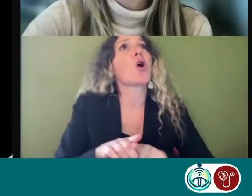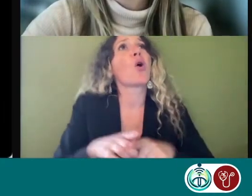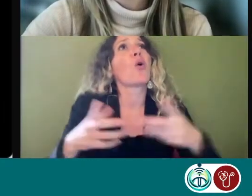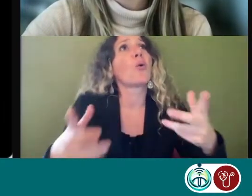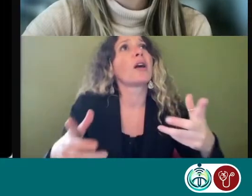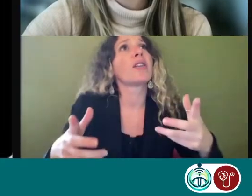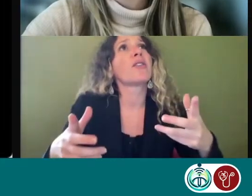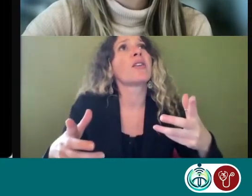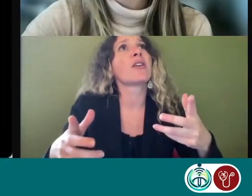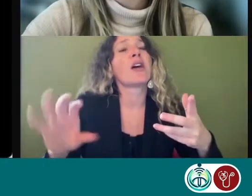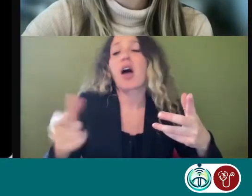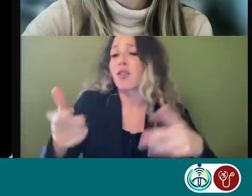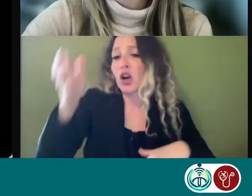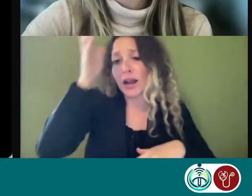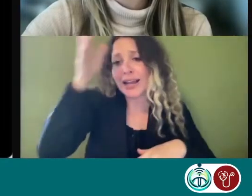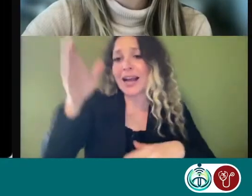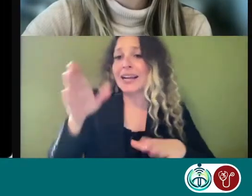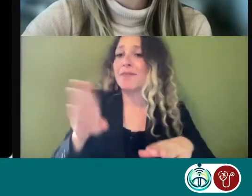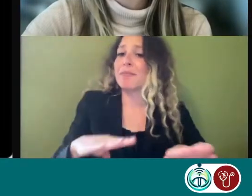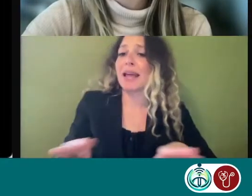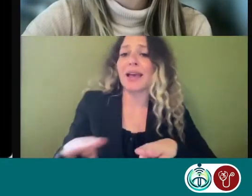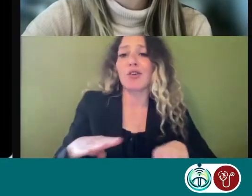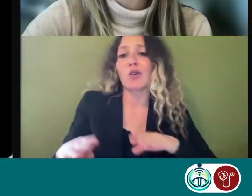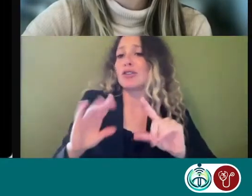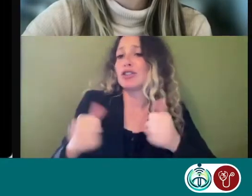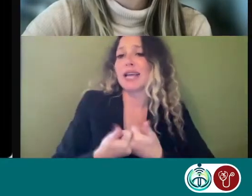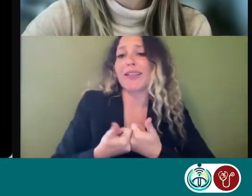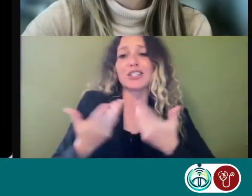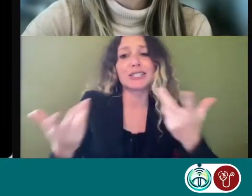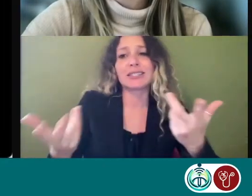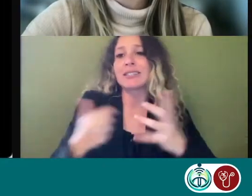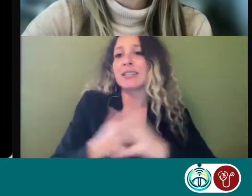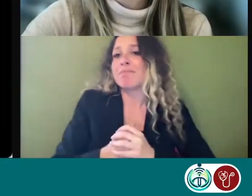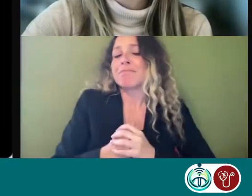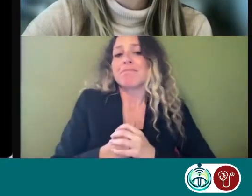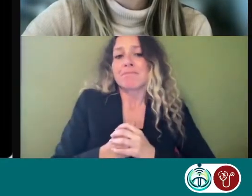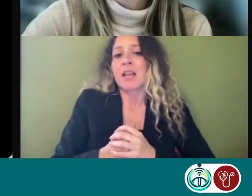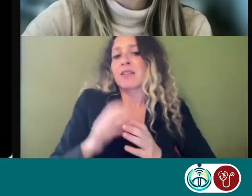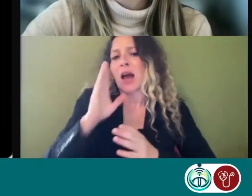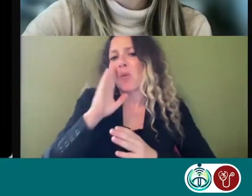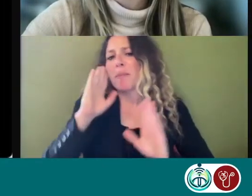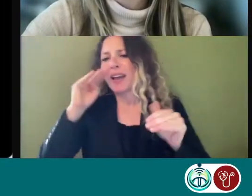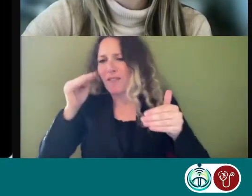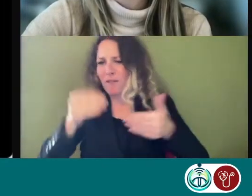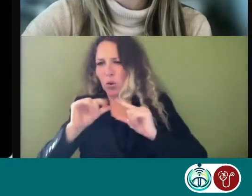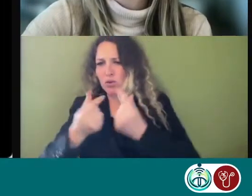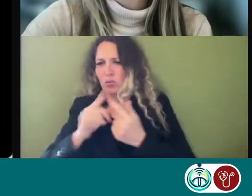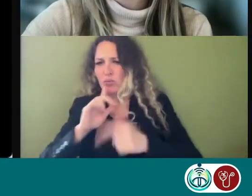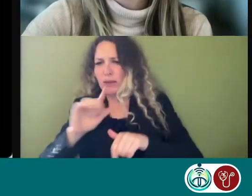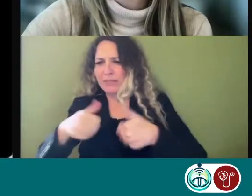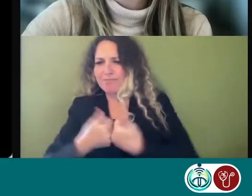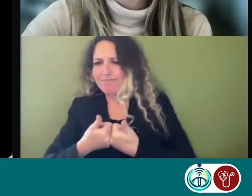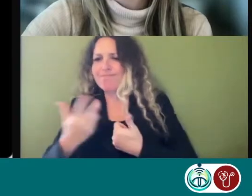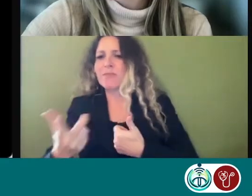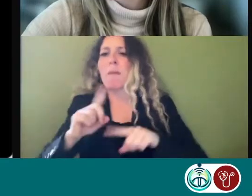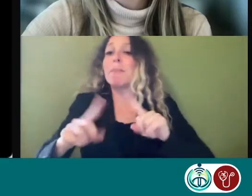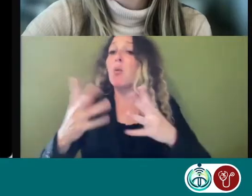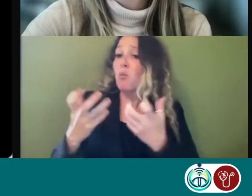cognitive and behavioral challenges that would make focus group participation challenging. But we really wanted to hear about their perspectives and their caregivers' perspectives